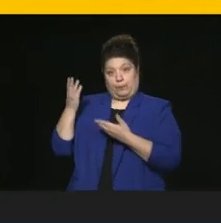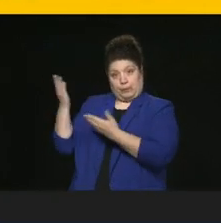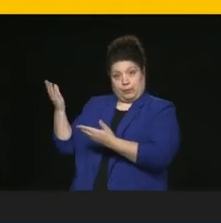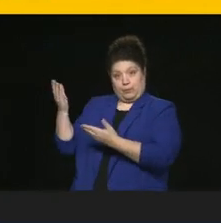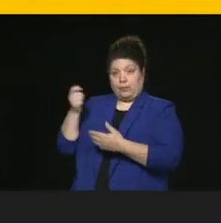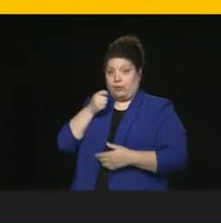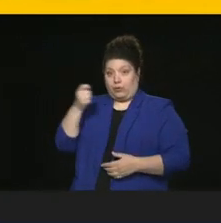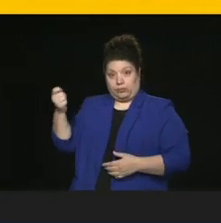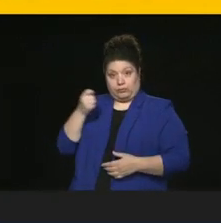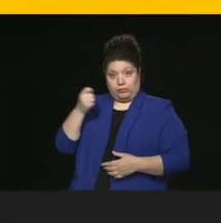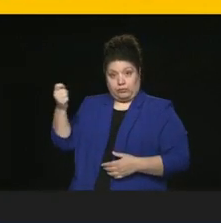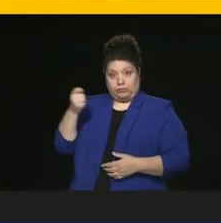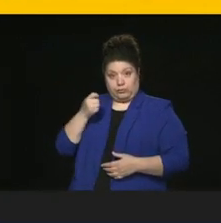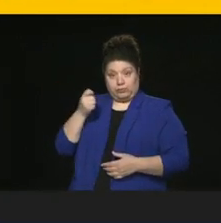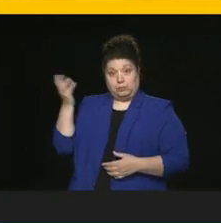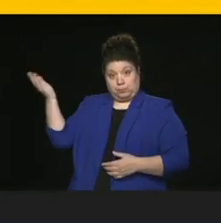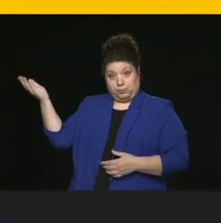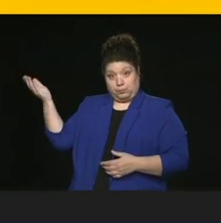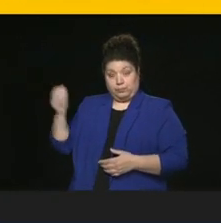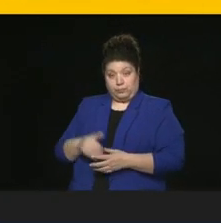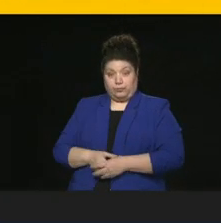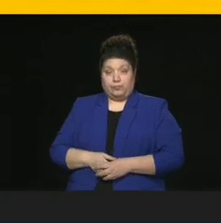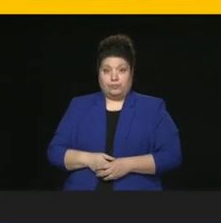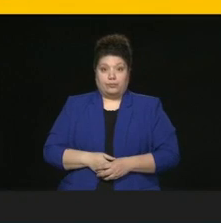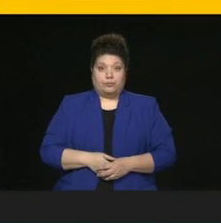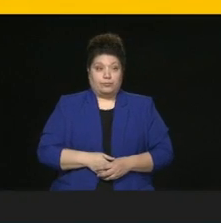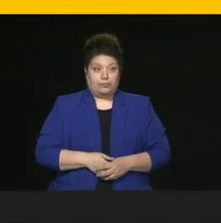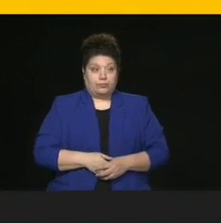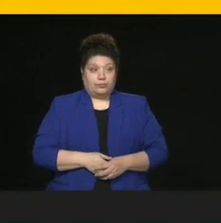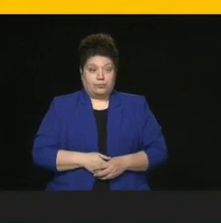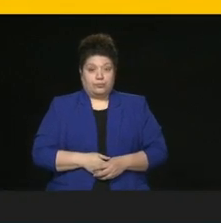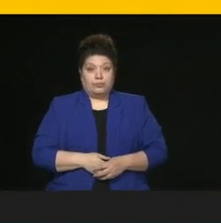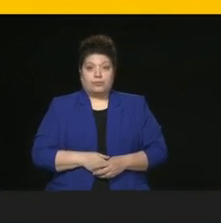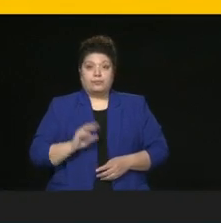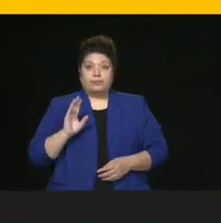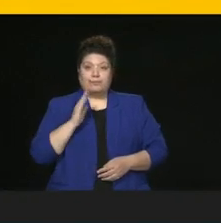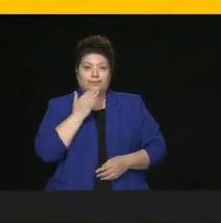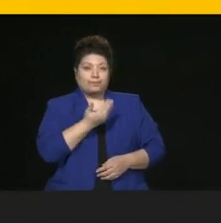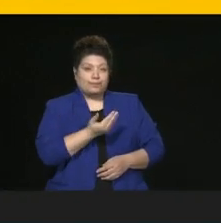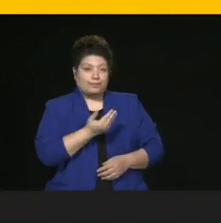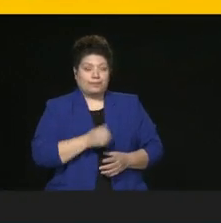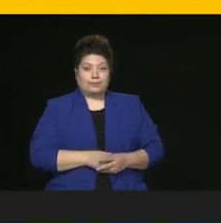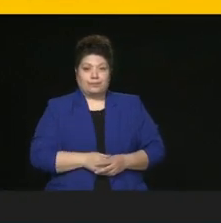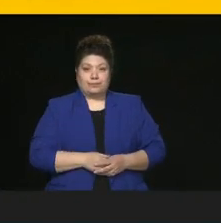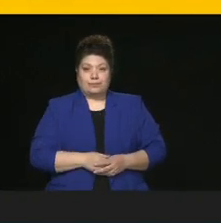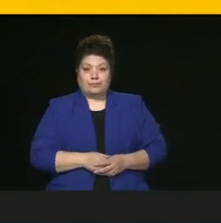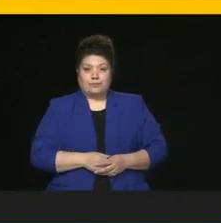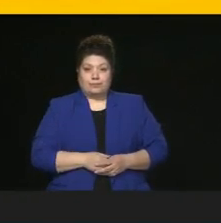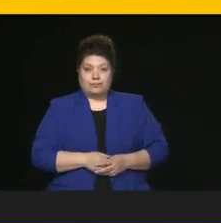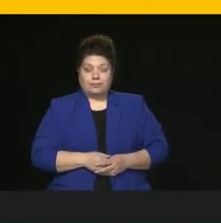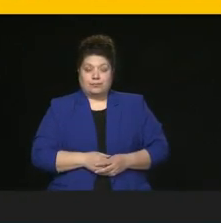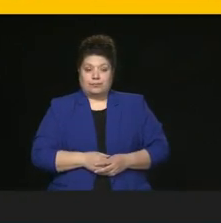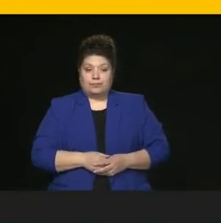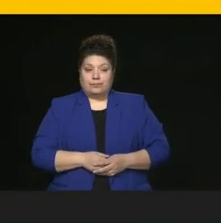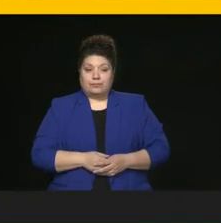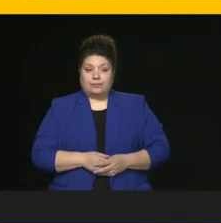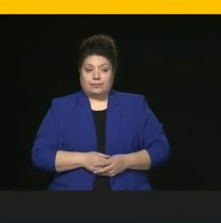WE'LL START WITH THREE QUESTIONS